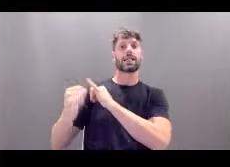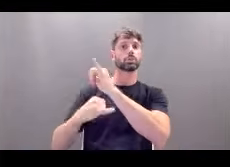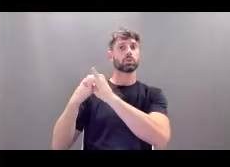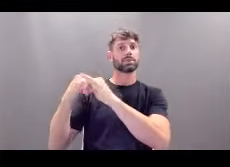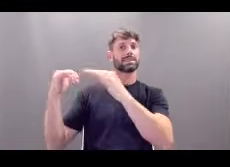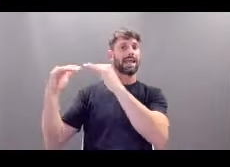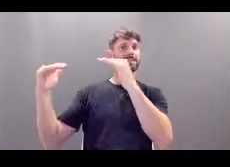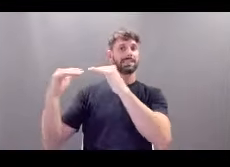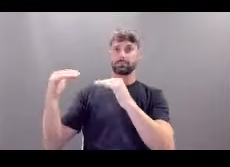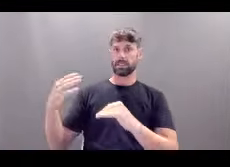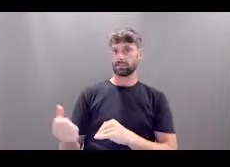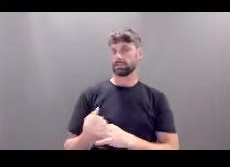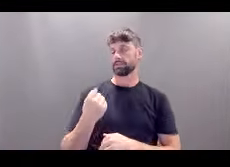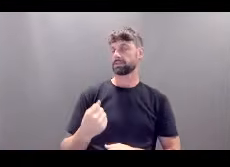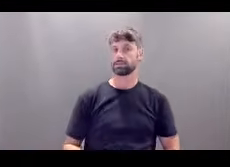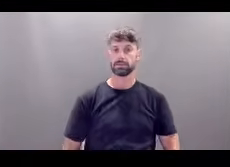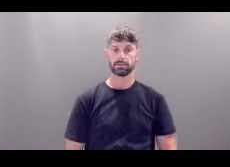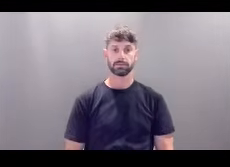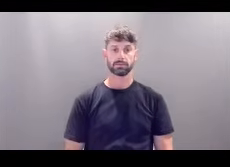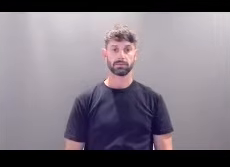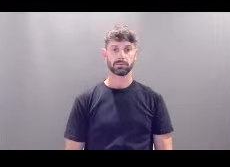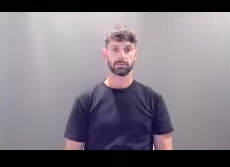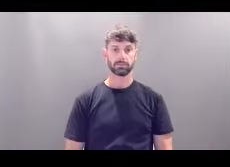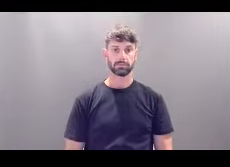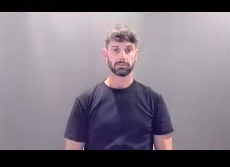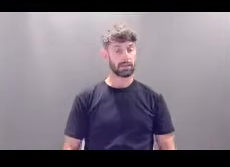possible, that it does all the things that it needs to